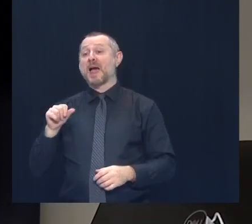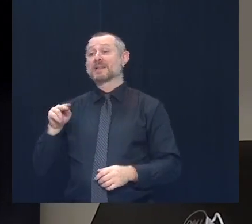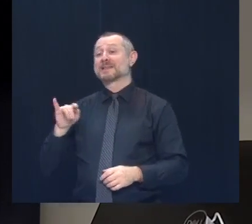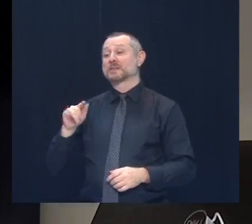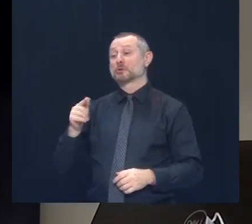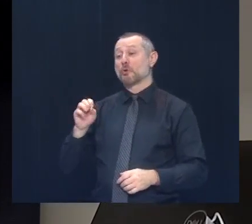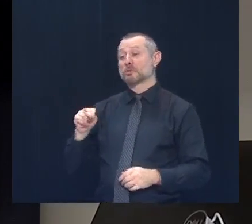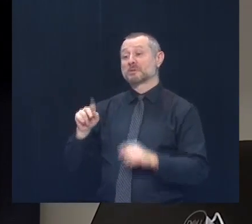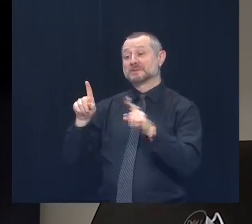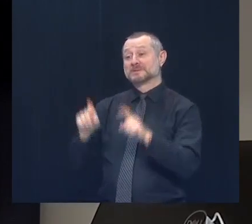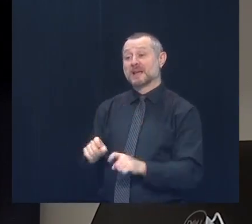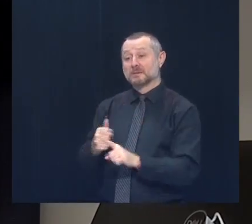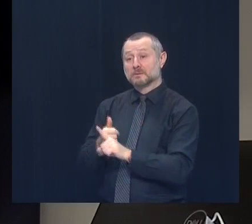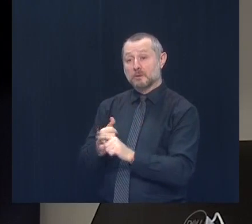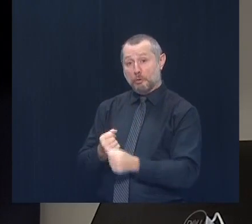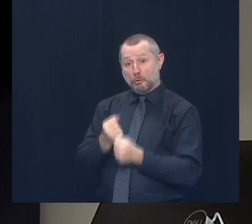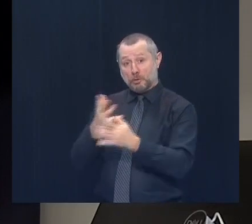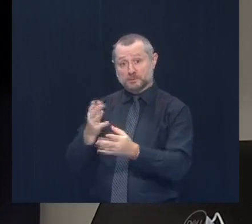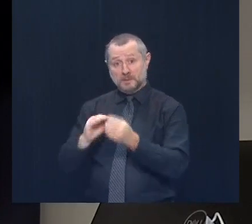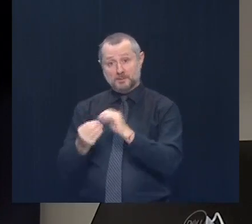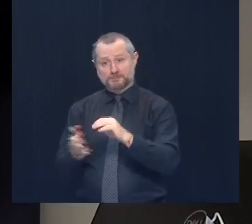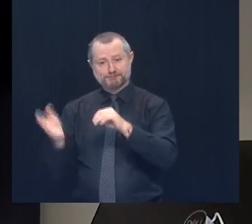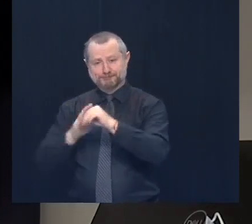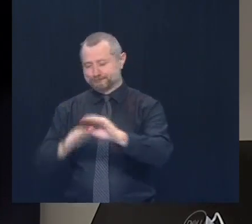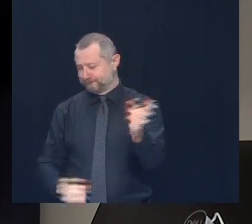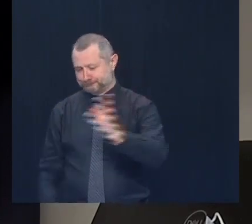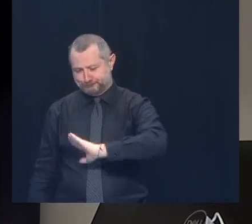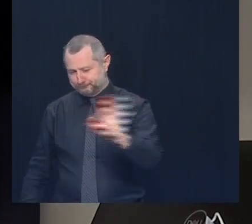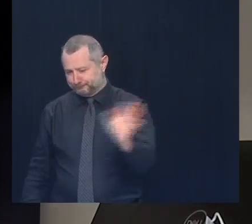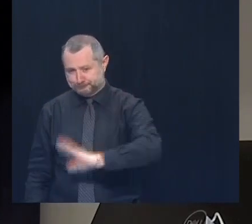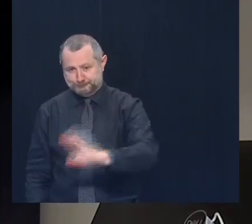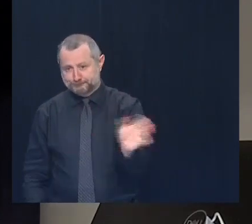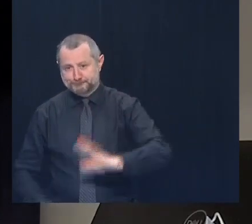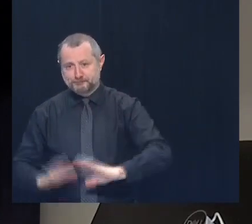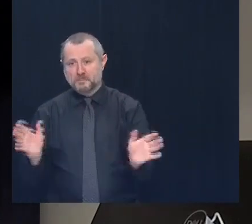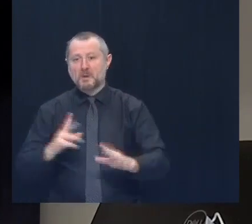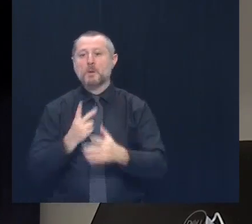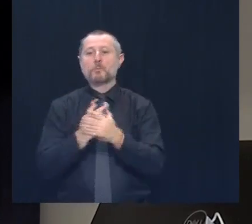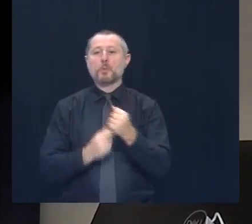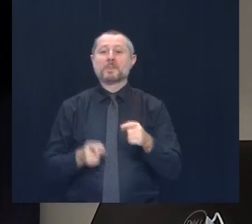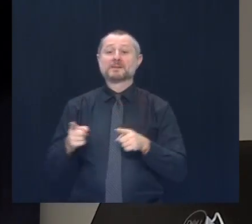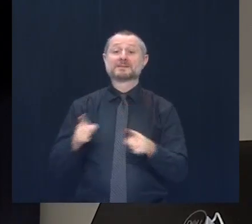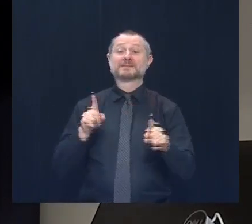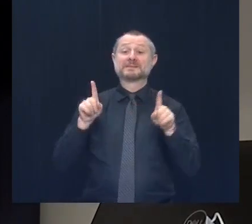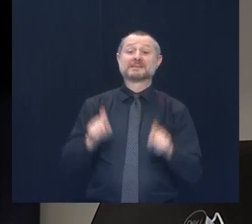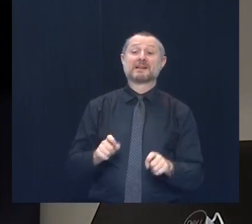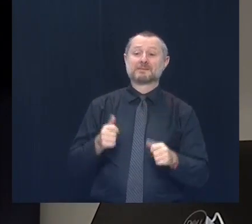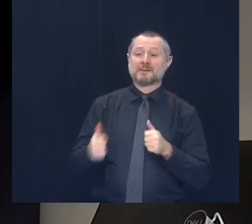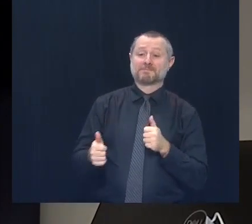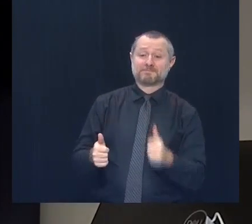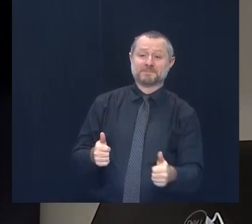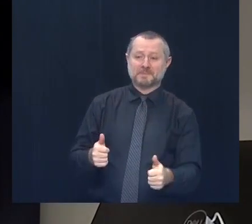WE'LL ONLY COUNTe1 ONE OF e1THOSE. SO, IF YOU LOOK ATe1 ANTIGEN